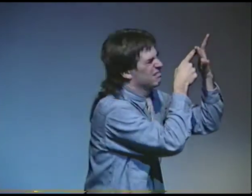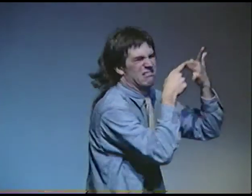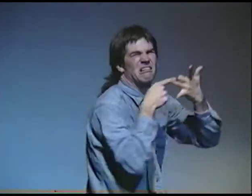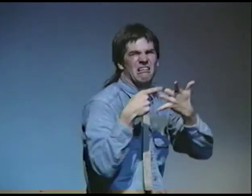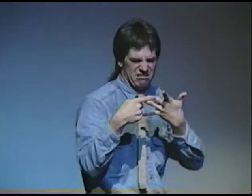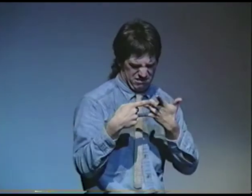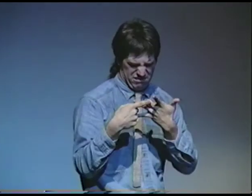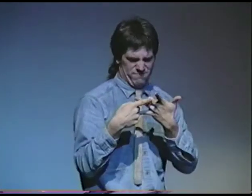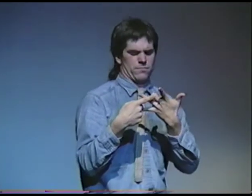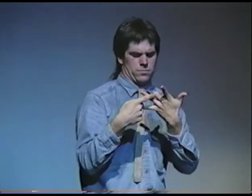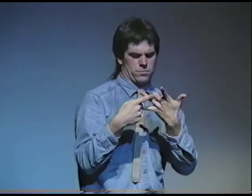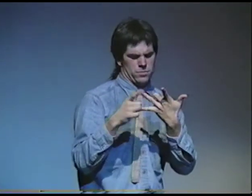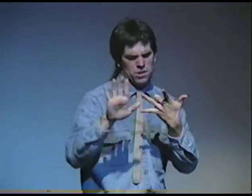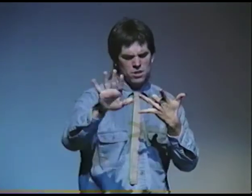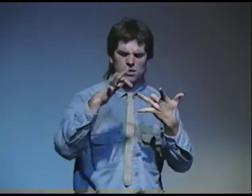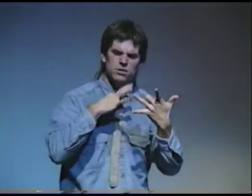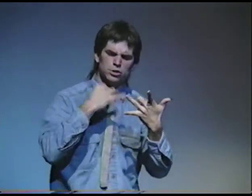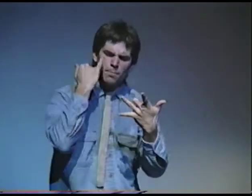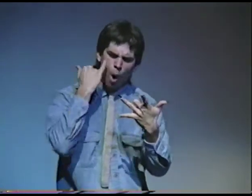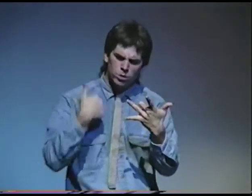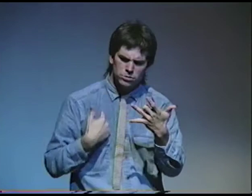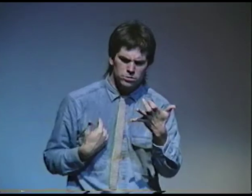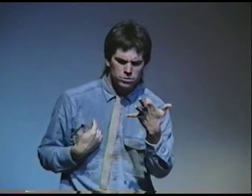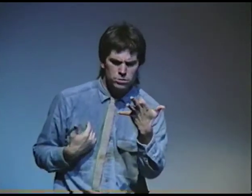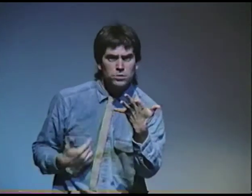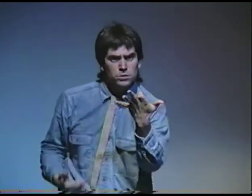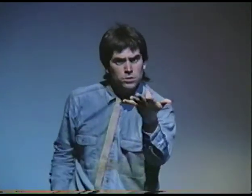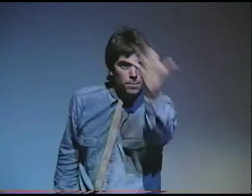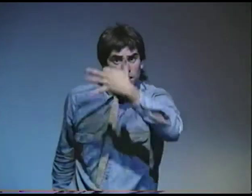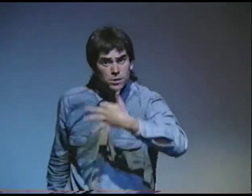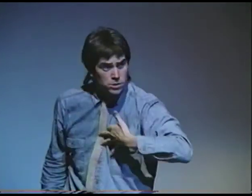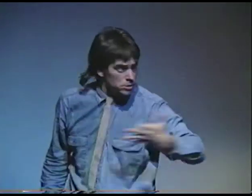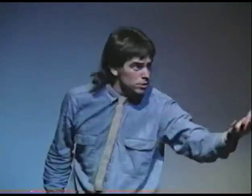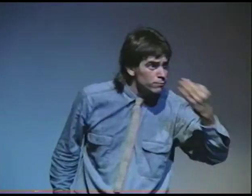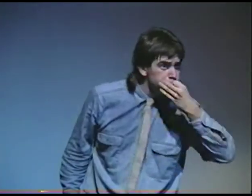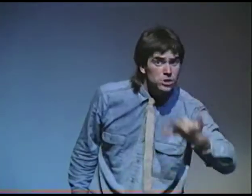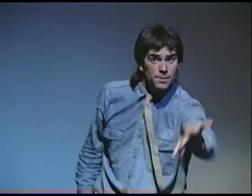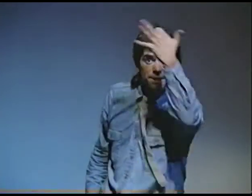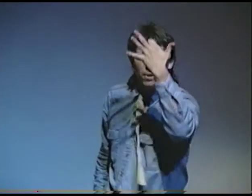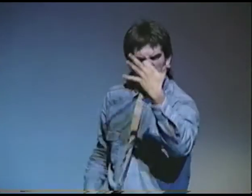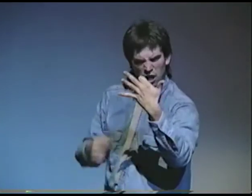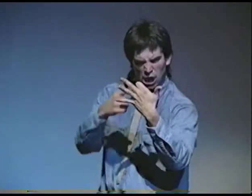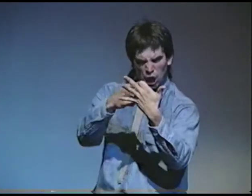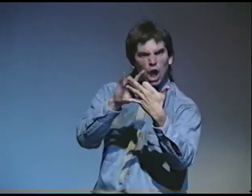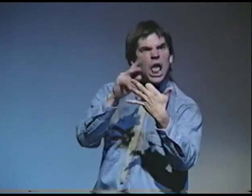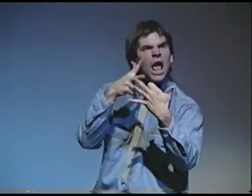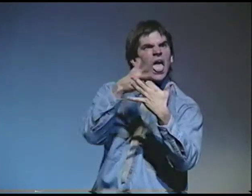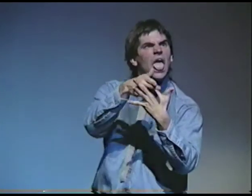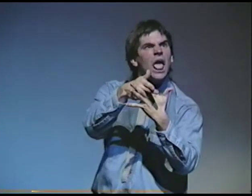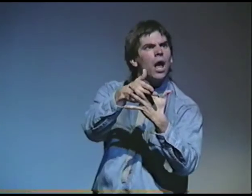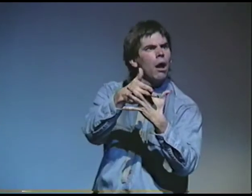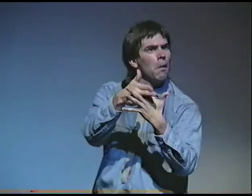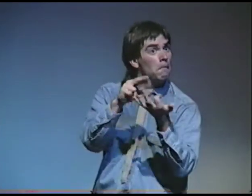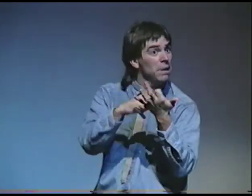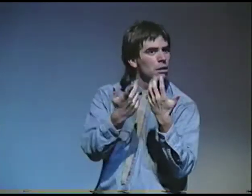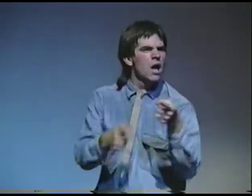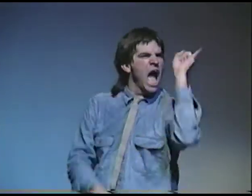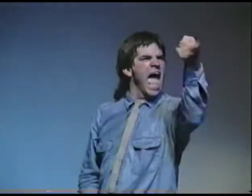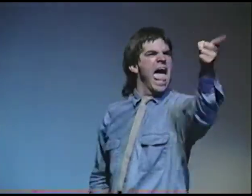signing wrong like that. My fingers should be extended. And then we'll end up turning it into a man whose fingers been